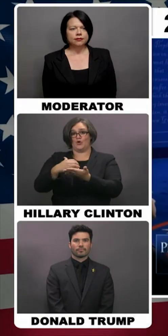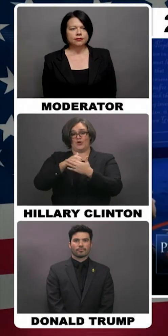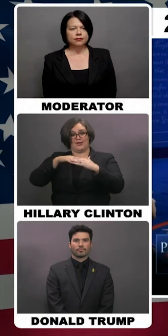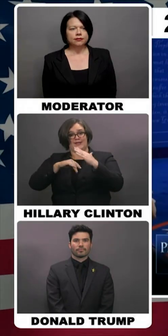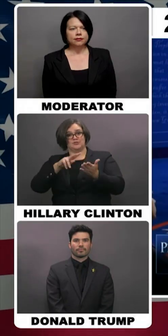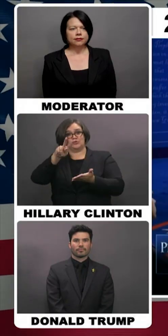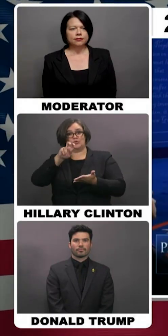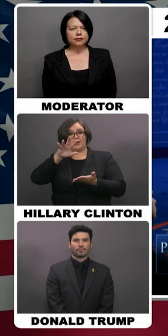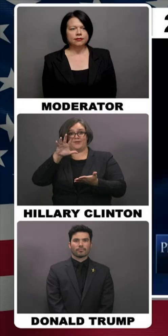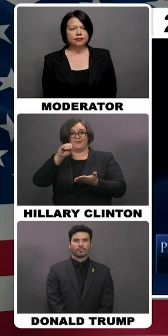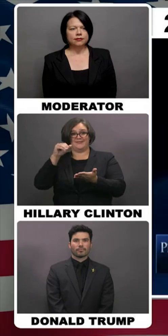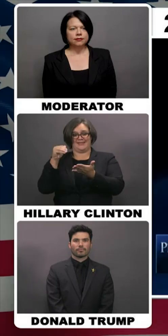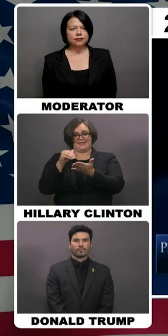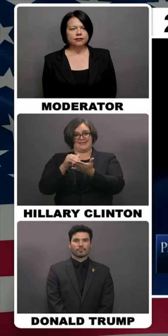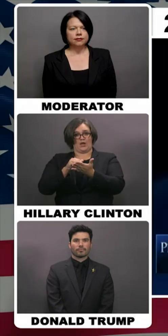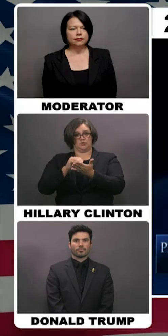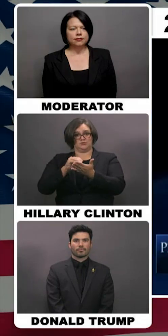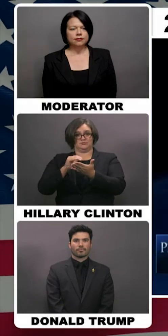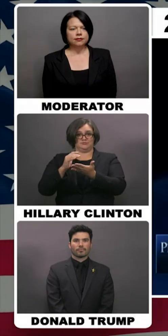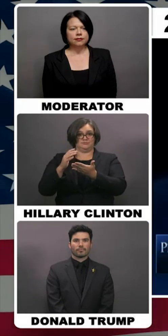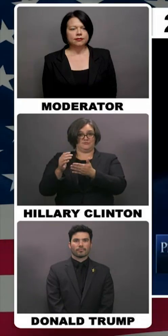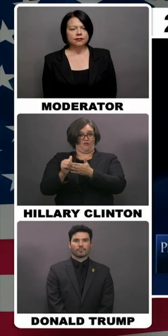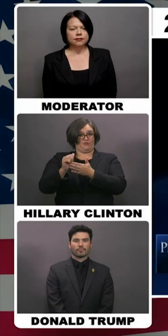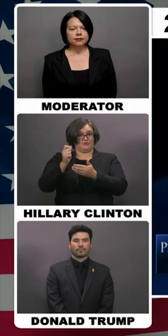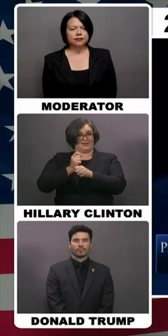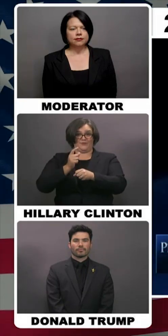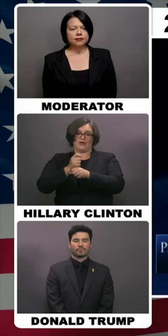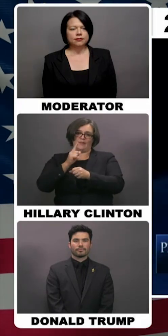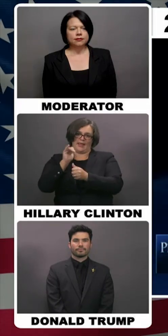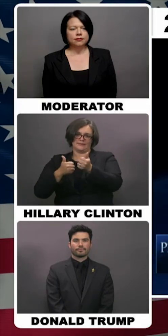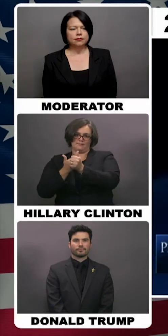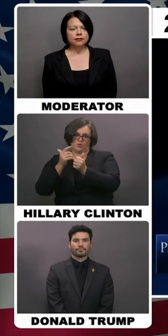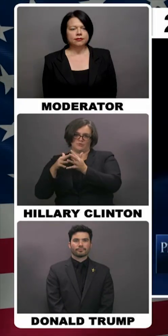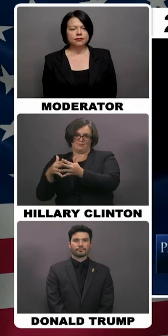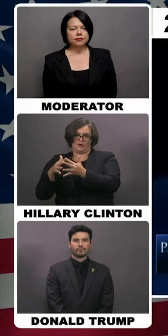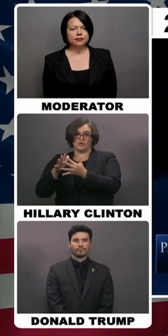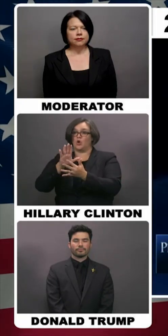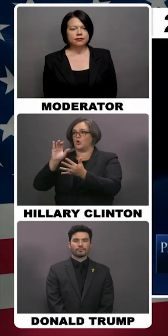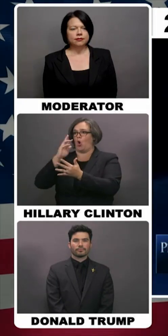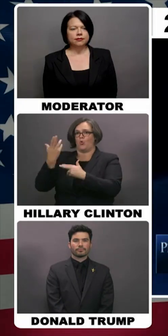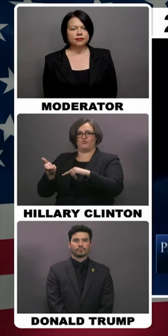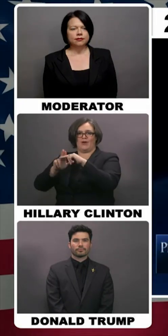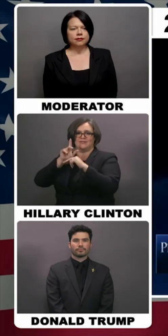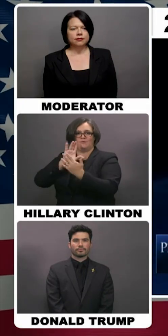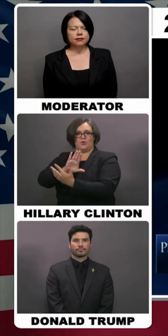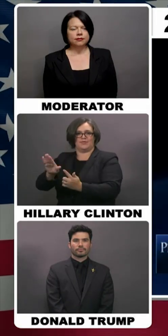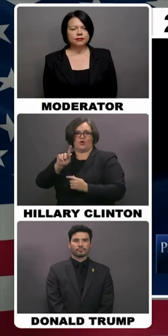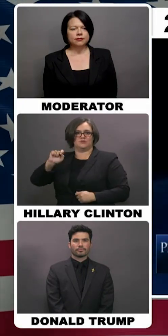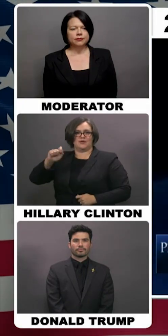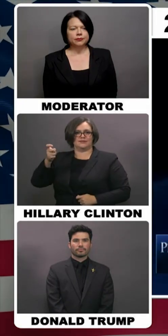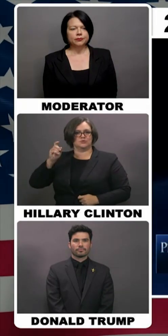And that's the vast majority of Americans, as you know, will have their taxes raised. Because I think we've gotta go where the money is.